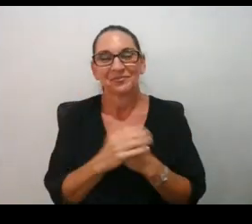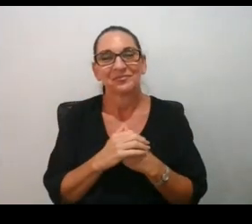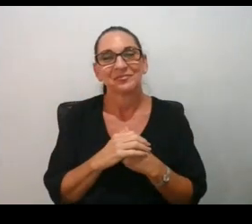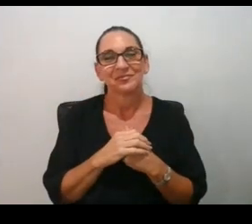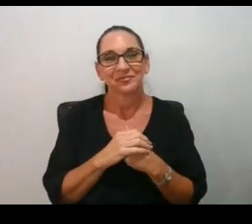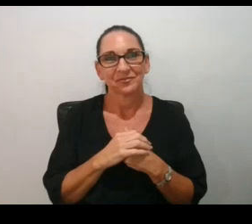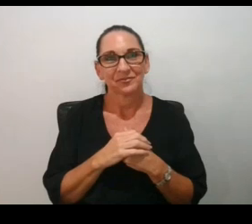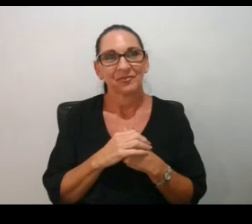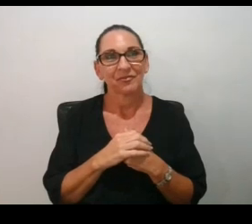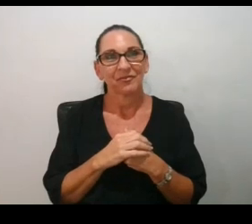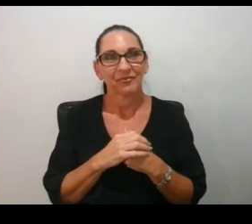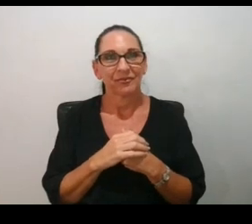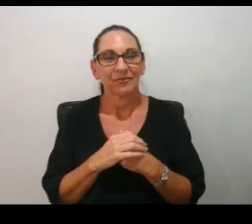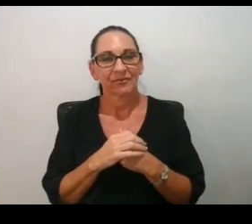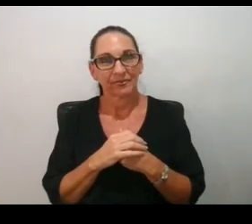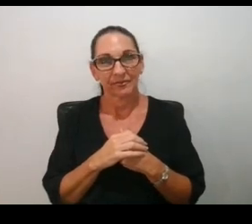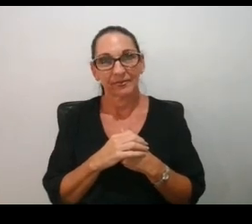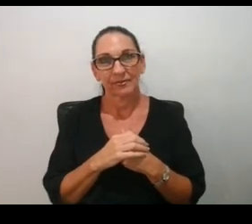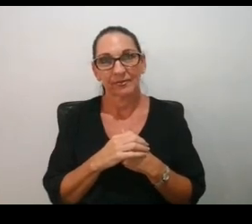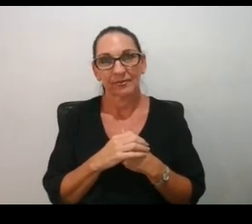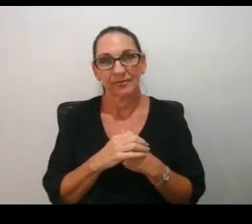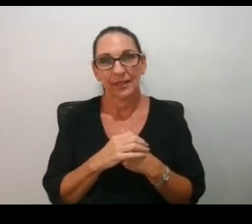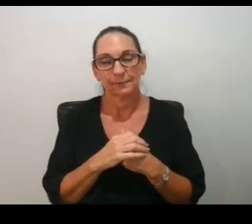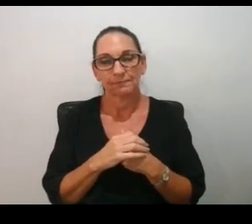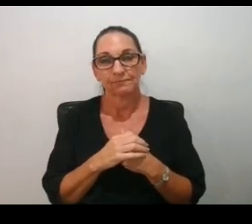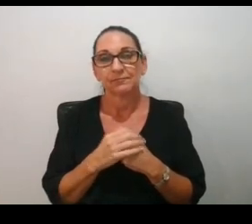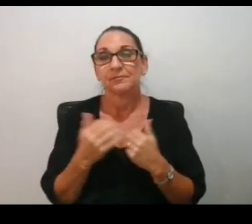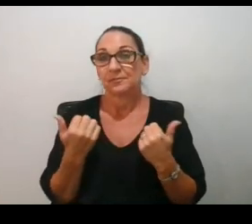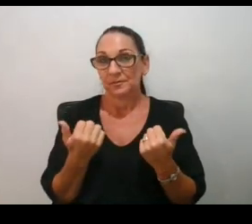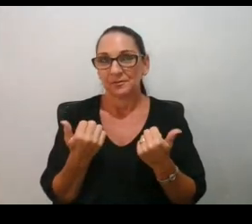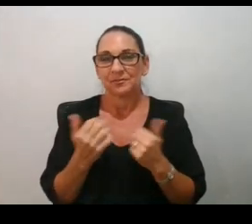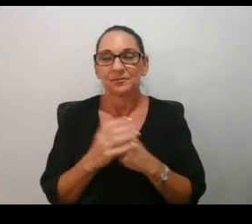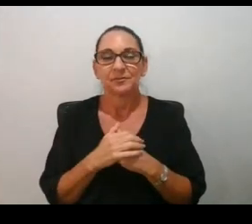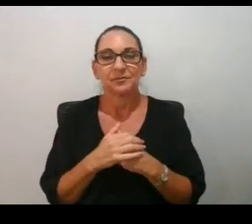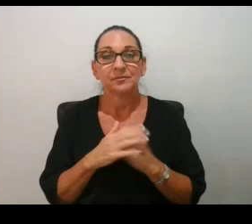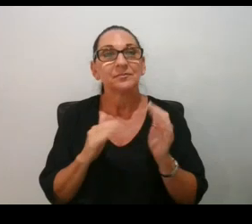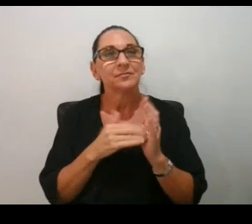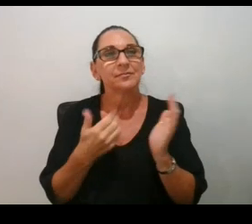on to the next slide okay at this point I'm going to hand over to Katrina to start running through